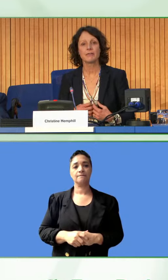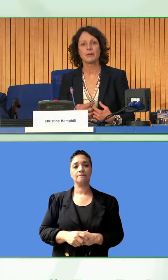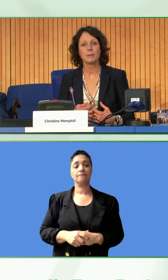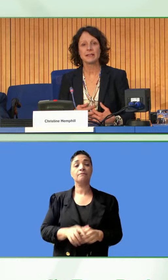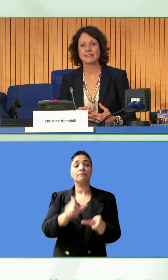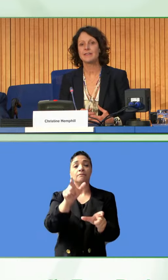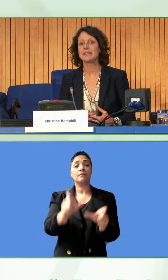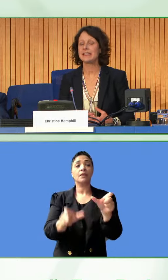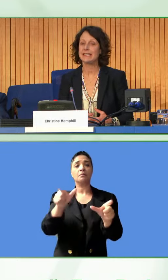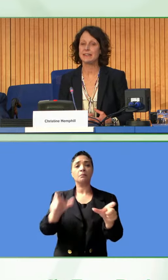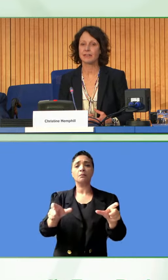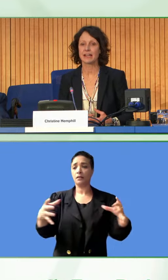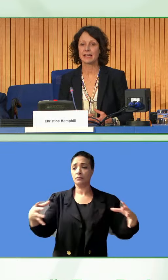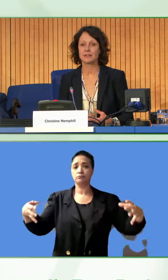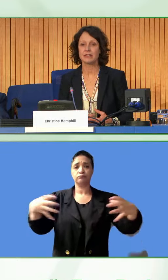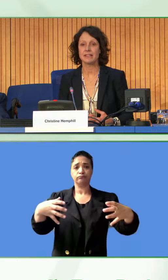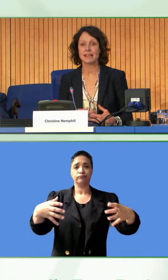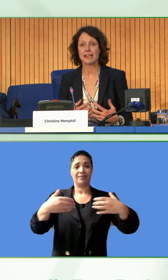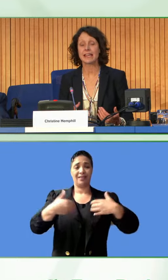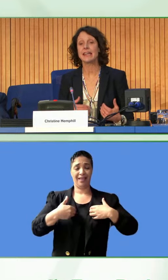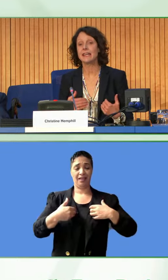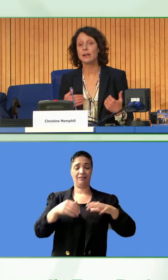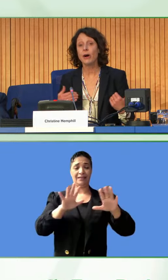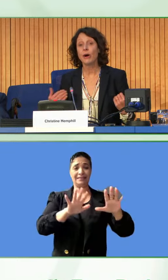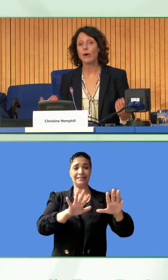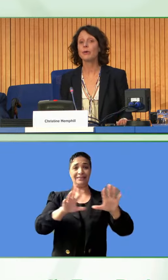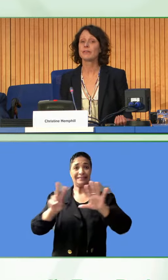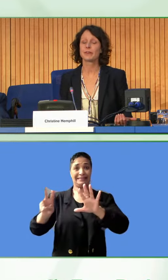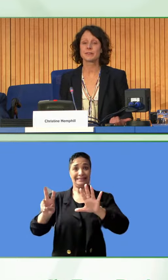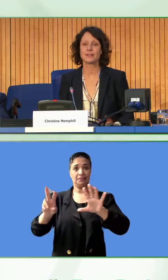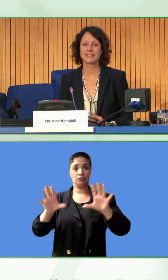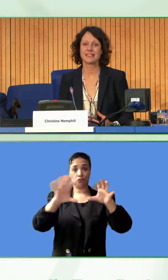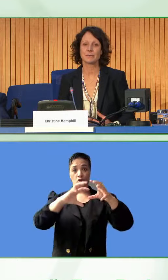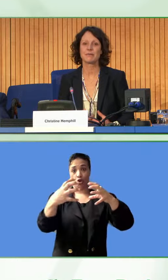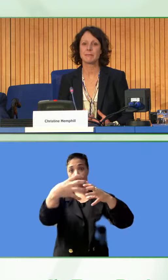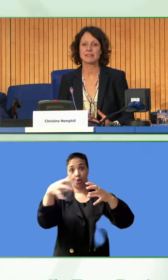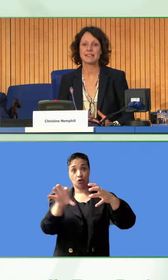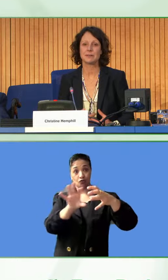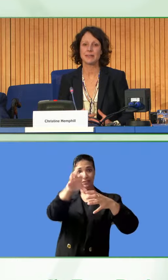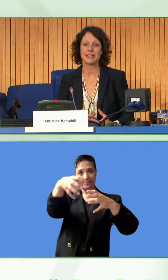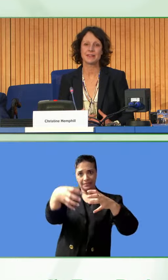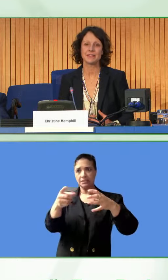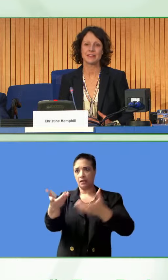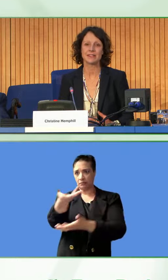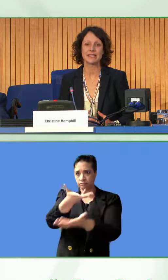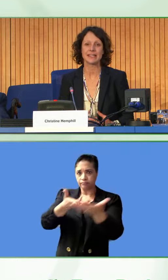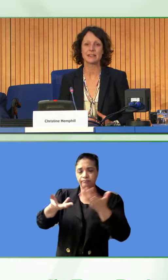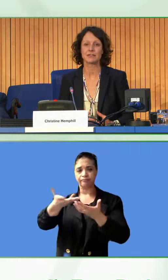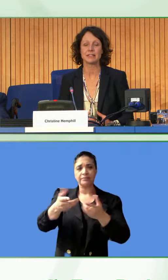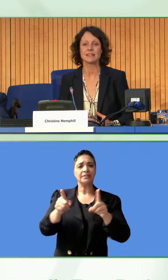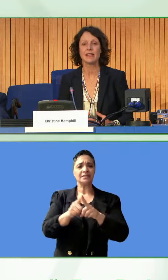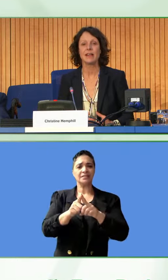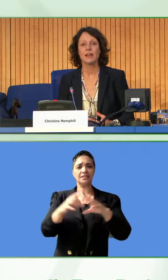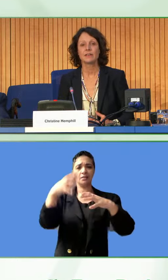from 17 different countries. And all of those continents were represented within those 17 countries.